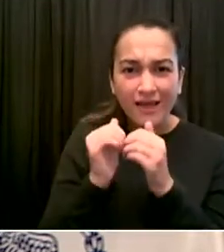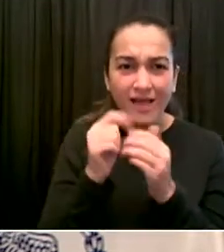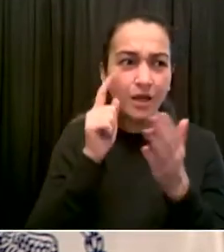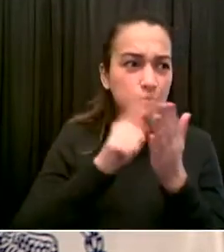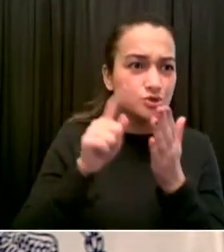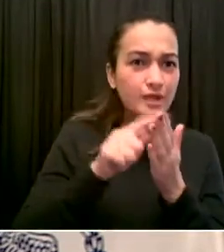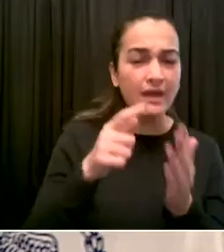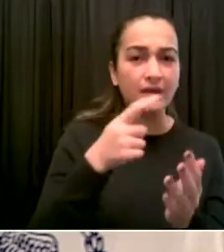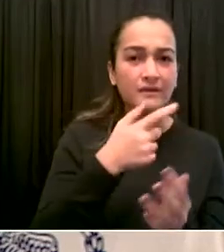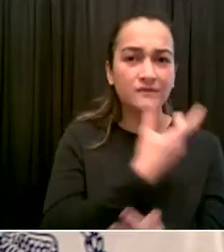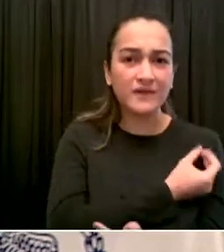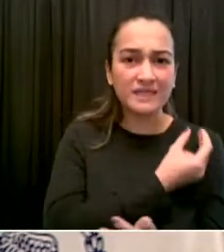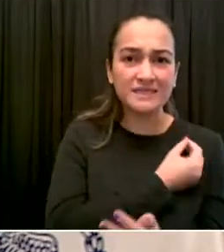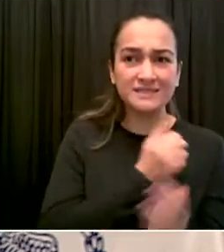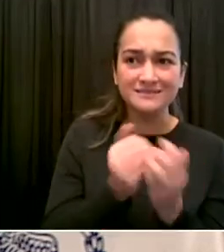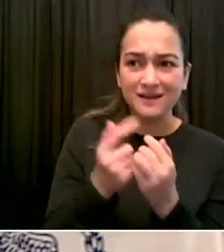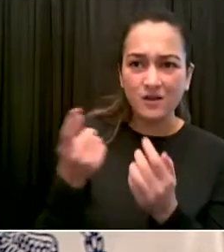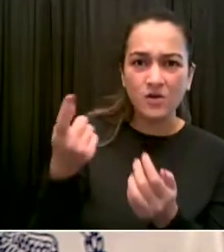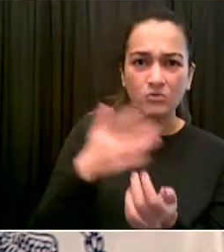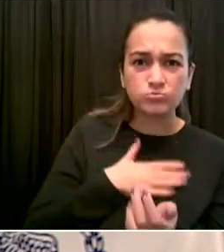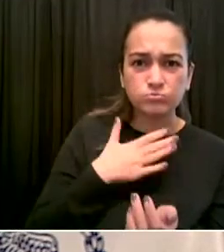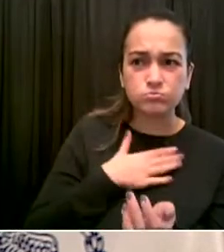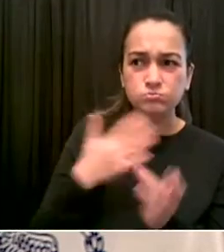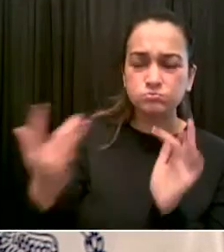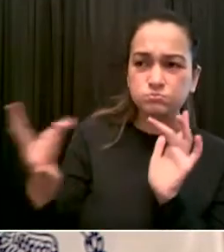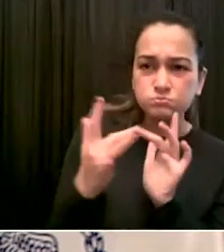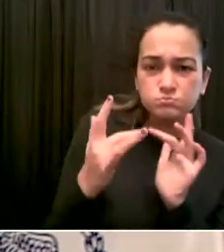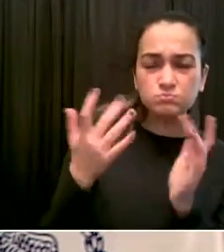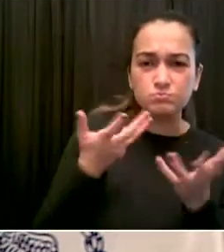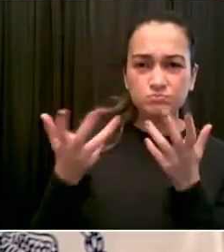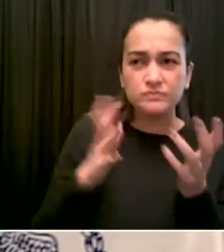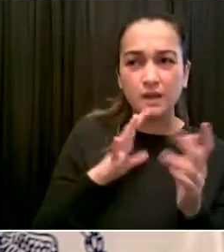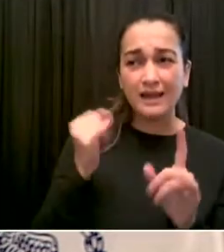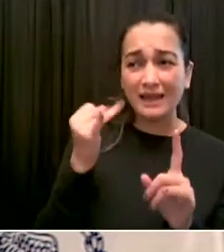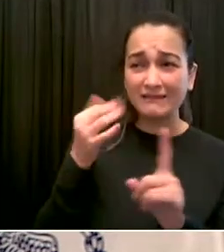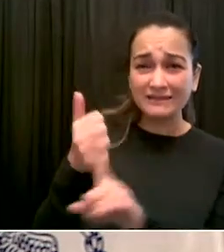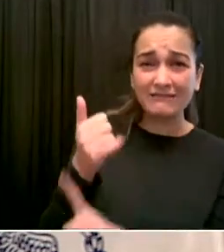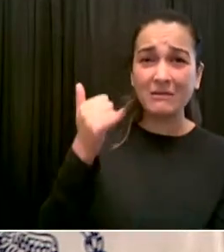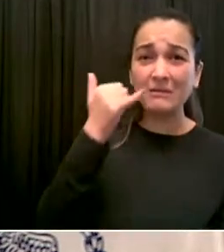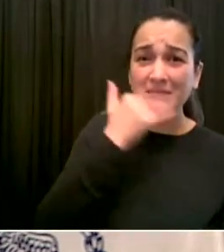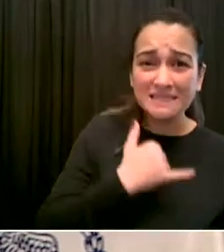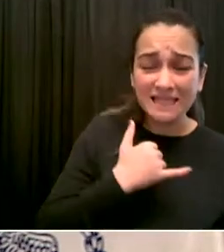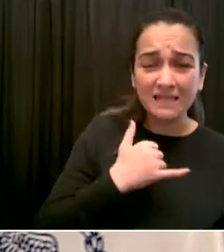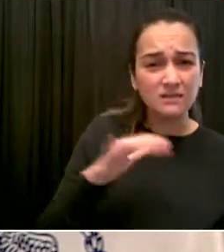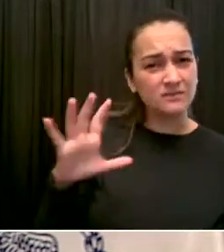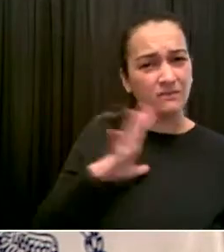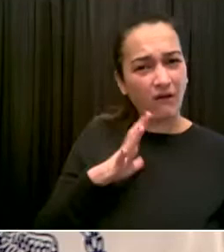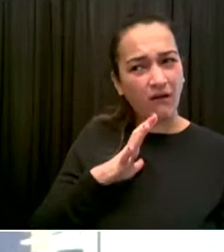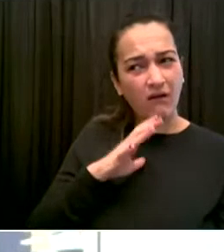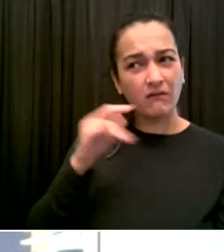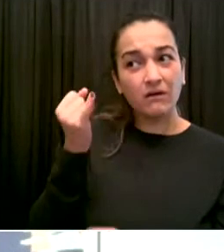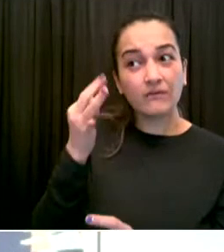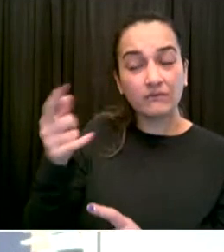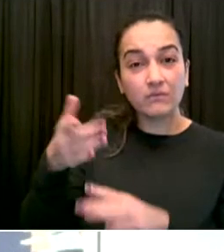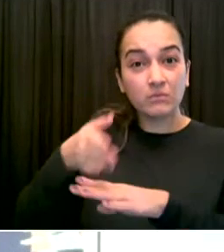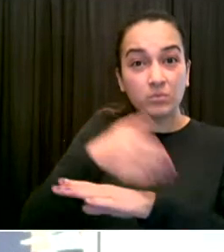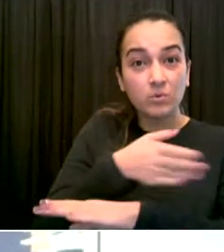TO FIND THEM. LET ME SEE IF COMMISSIONER CHUCK C HAS ANY SECPIICF